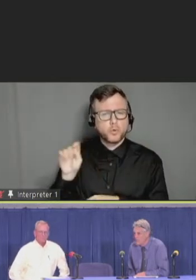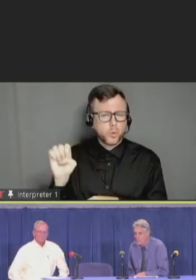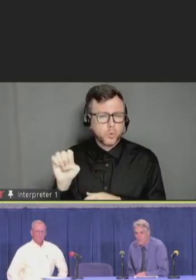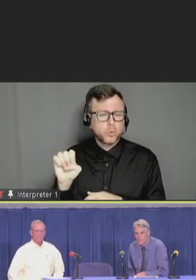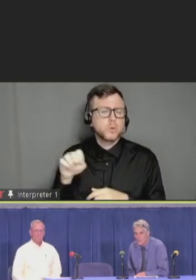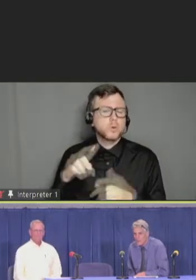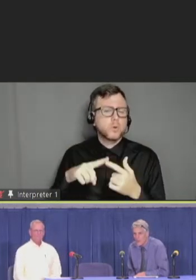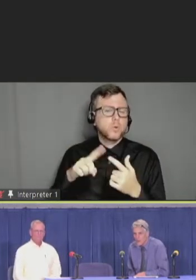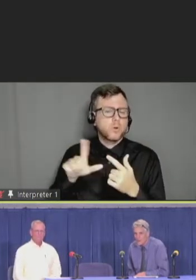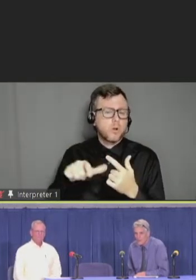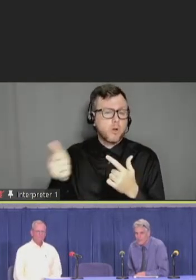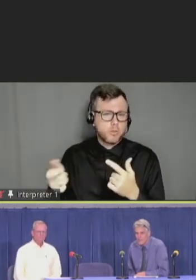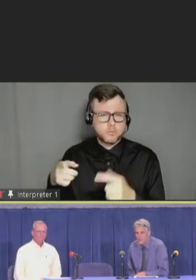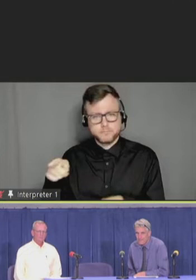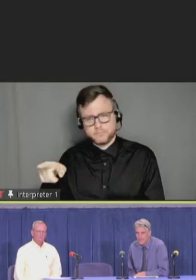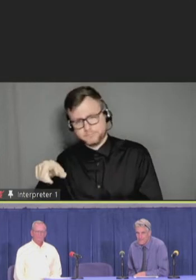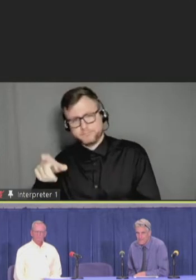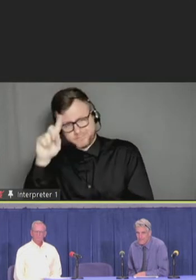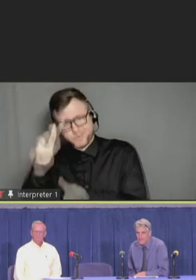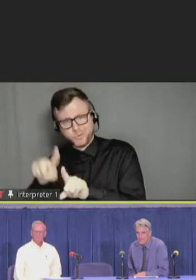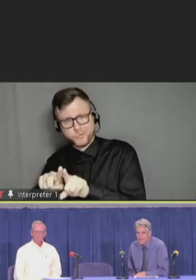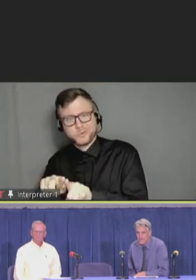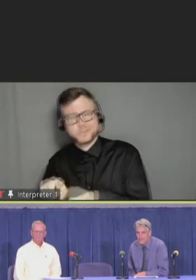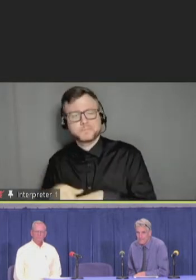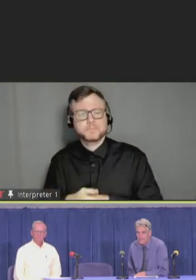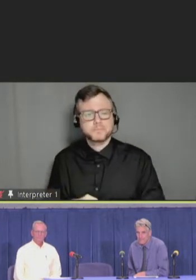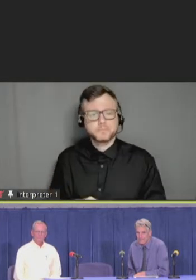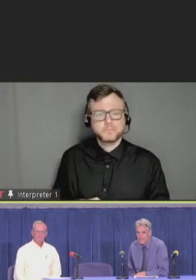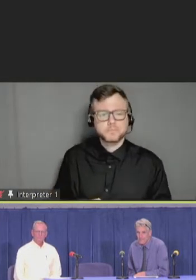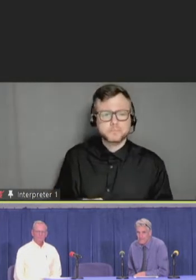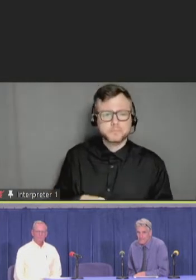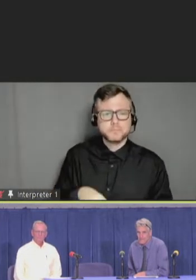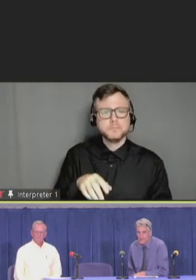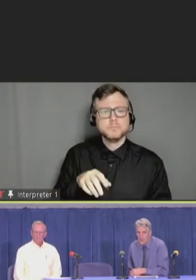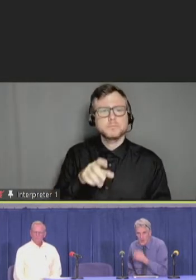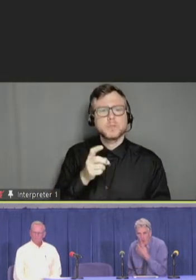Robert Schechter: Agree. Winona Stoltzfus: Dr. Hopkins? Robert Hopkins: Yes, please, Winona.